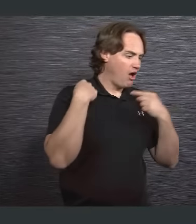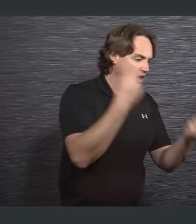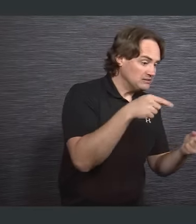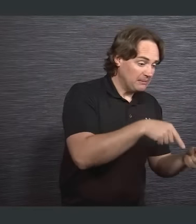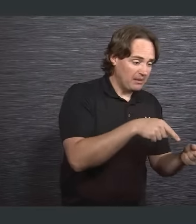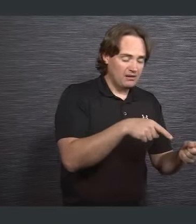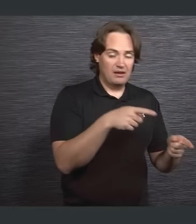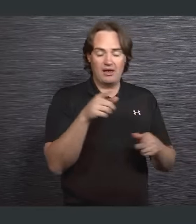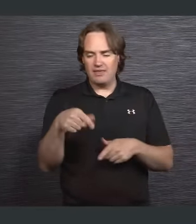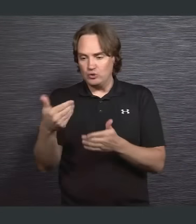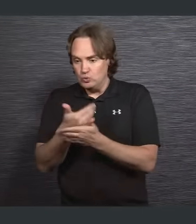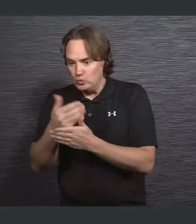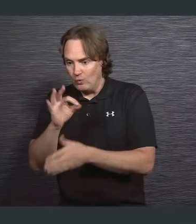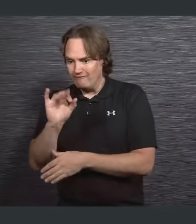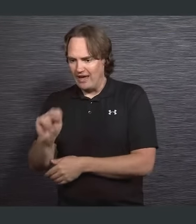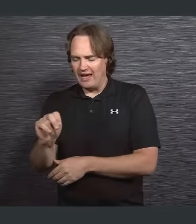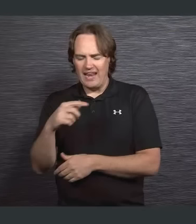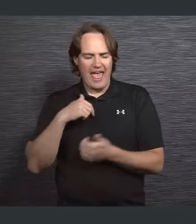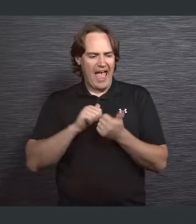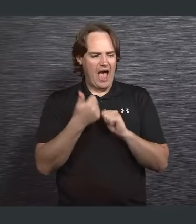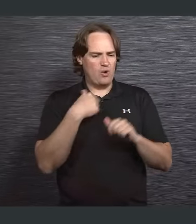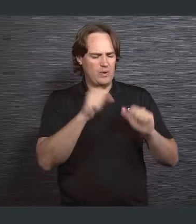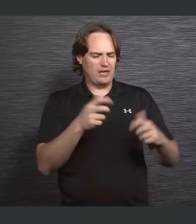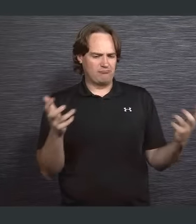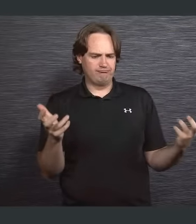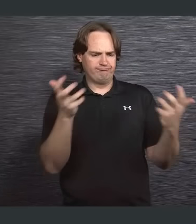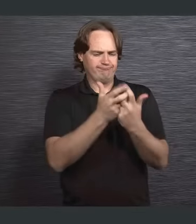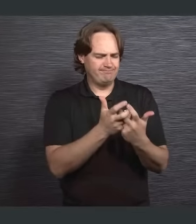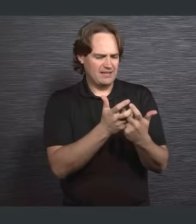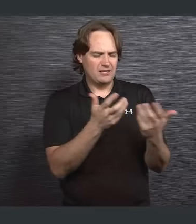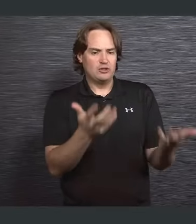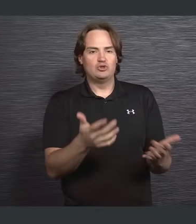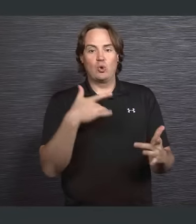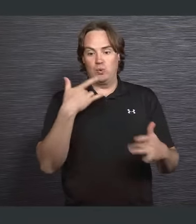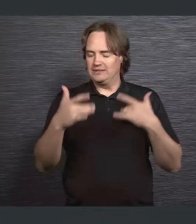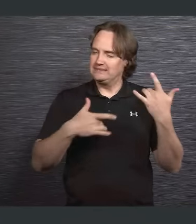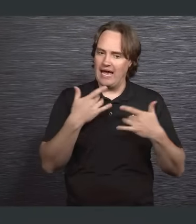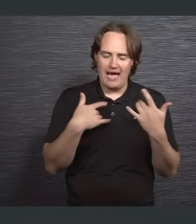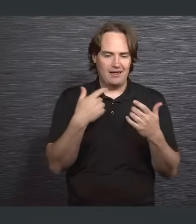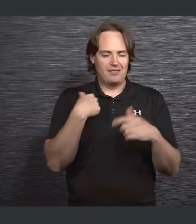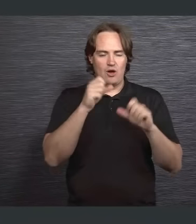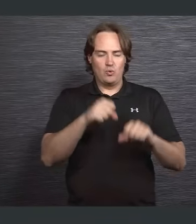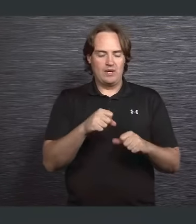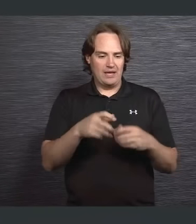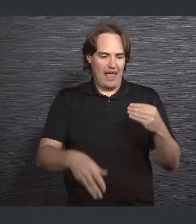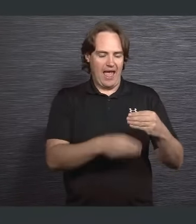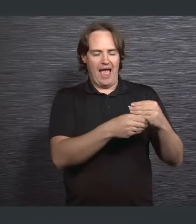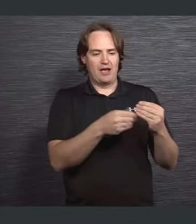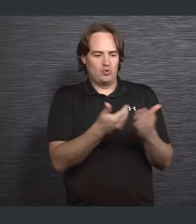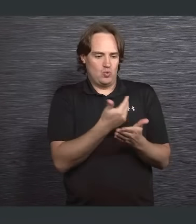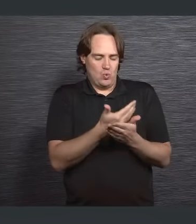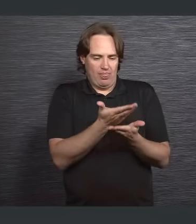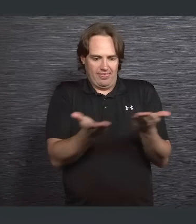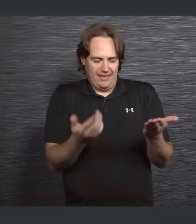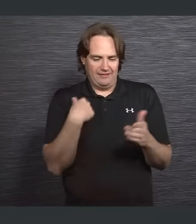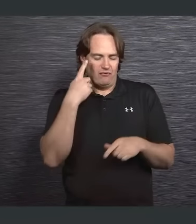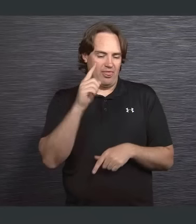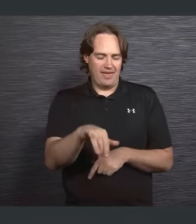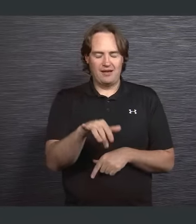And so we balanced that with Uncharted, and I think we were very successful and very excited about that. And now, with "Gran Turismo", we feel it has all the elements to do that as well.